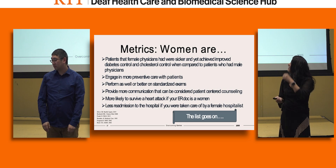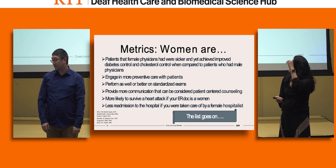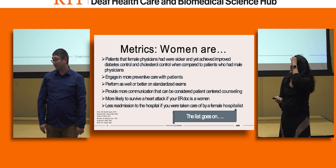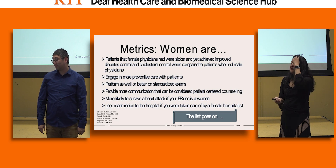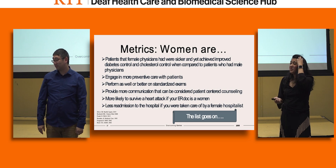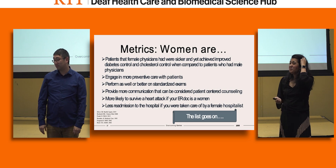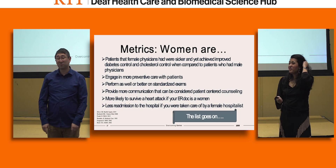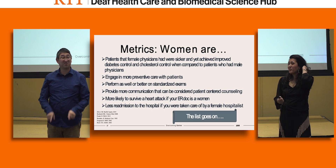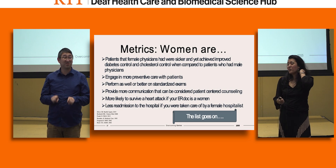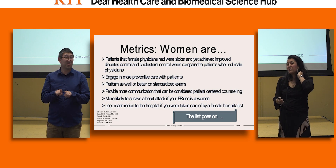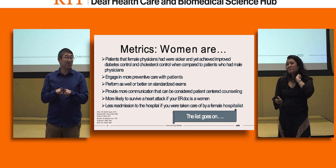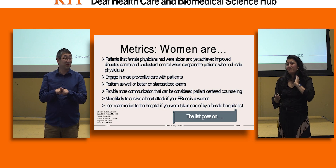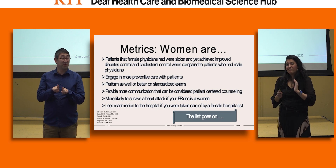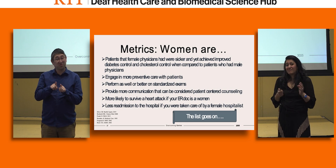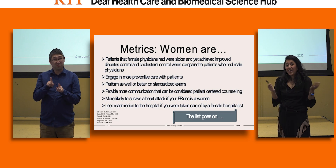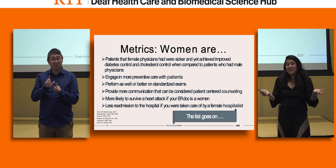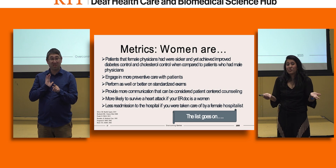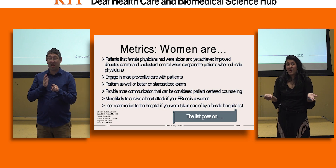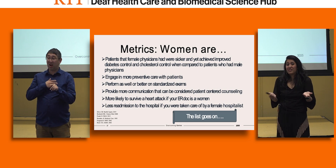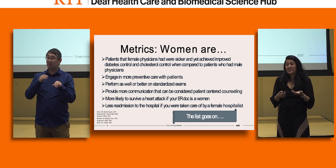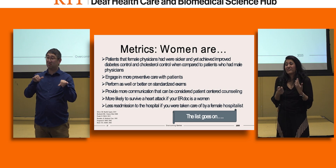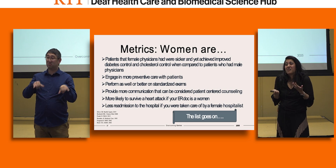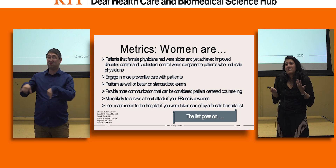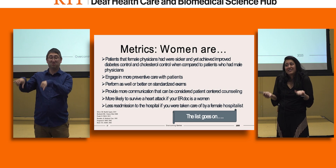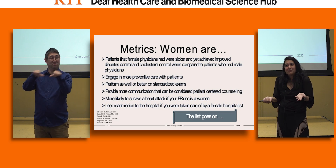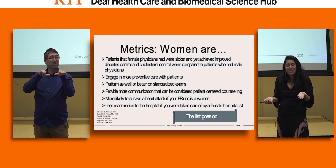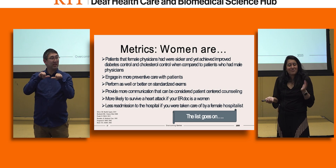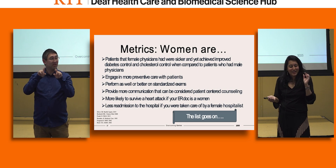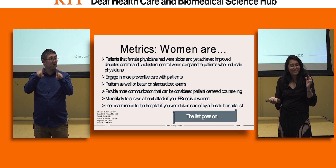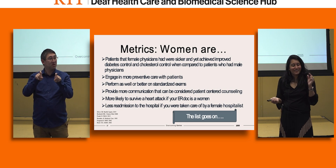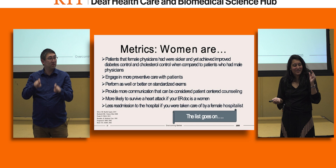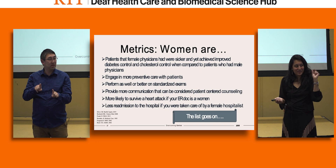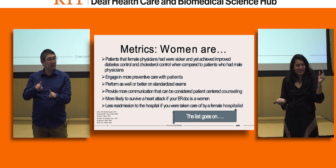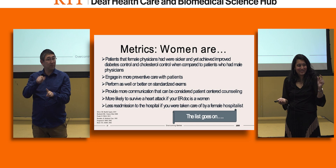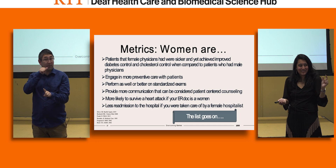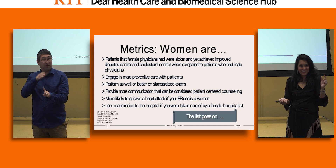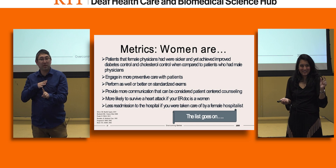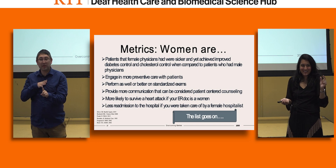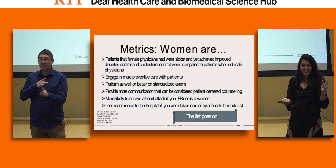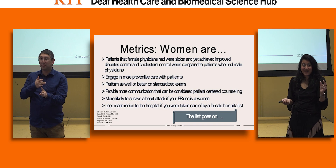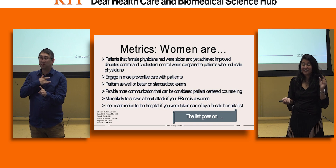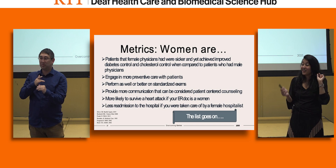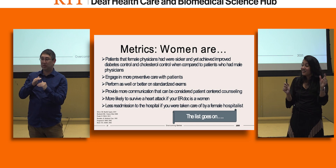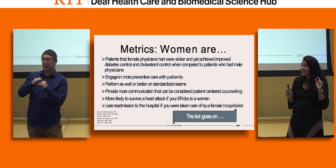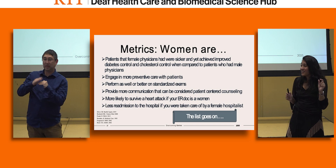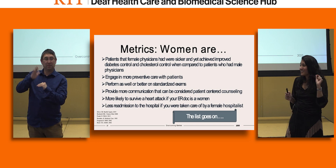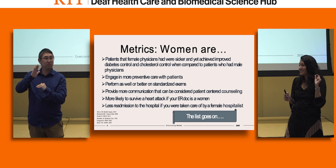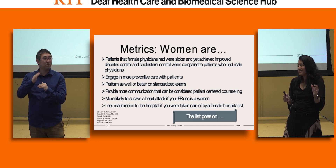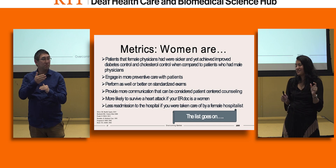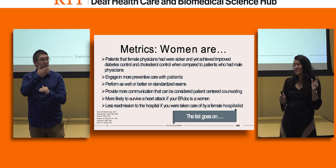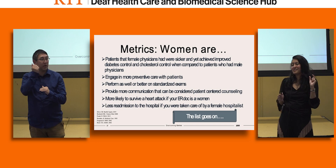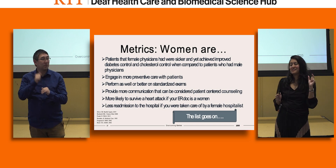And we perform as well, if not a little bit better, on all the standardized tests. Not to say that standardized exams